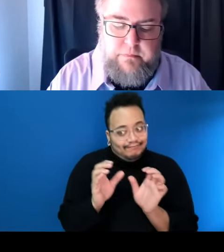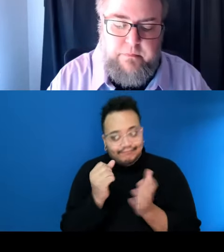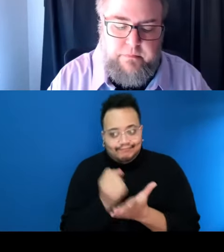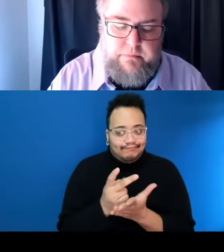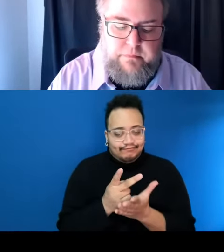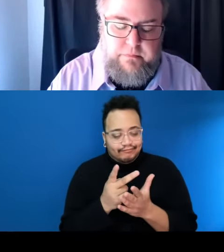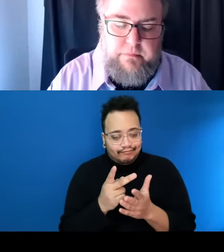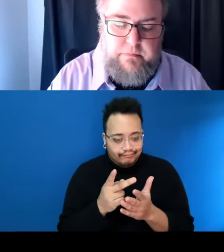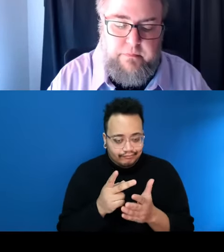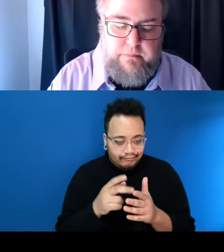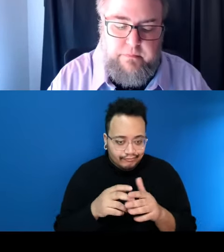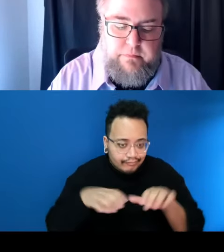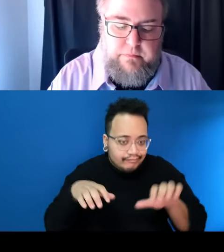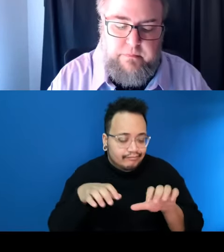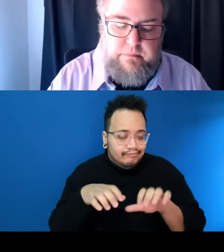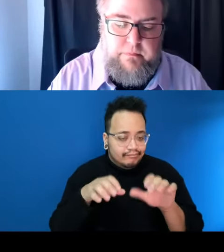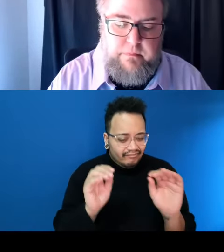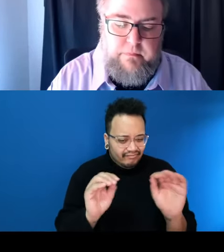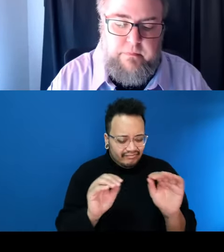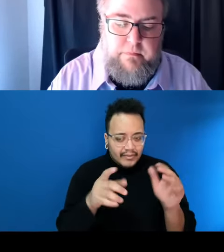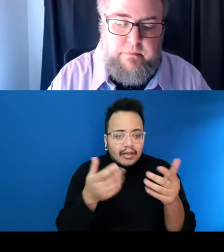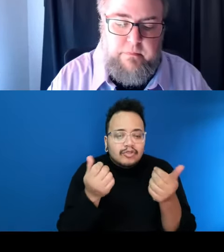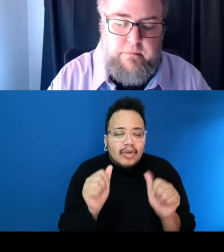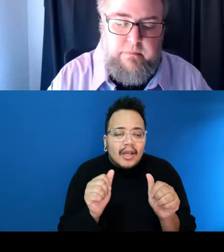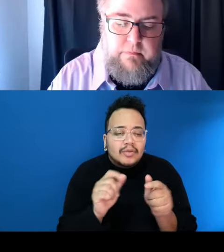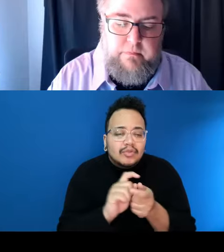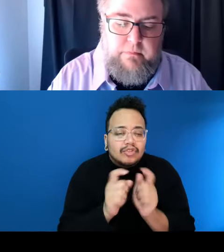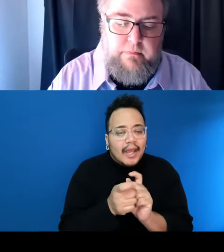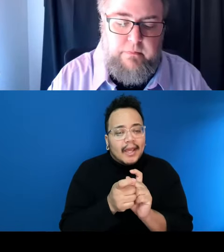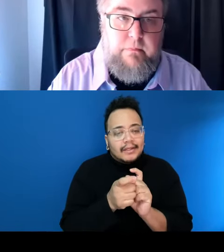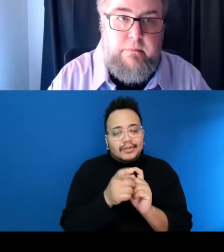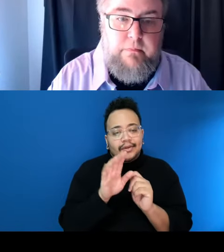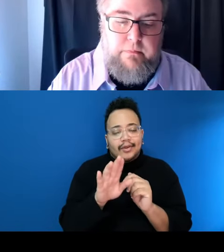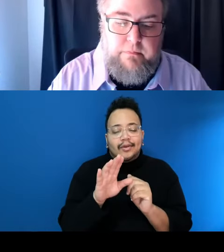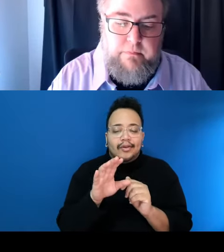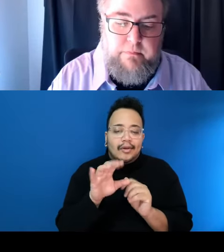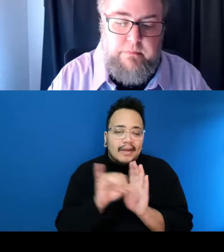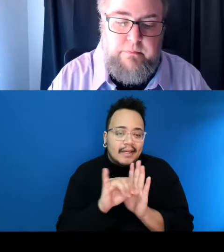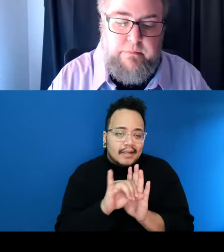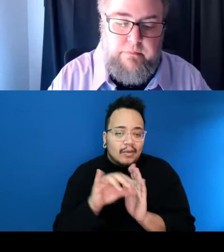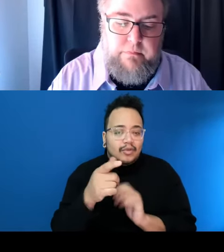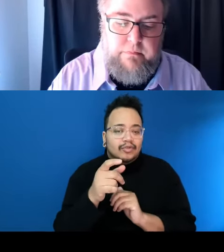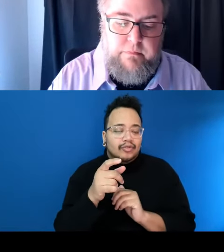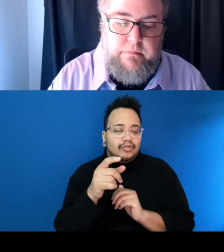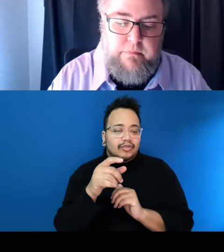trying to change a person's sexual orientation or gender identity. That's absolutely devastating experience